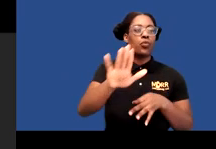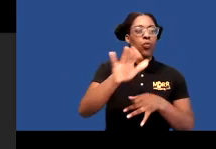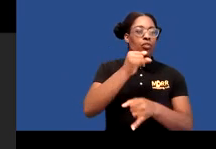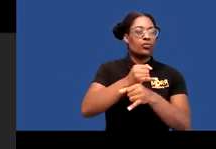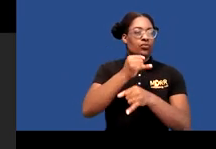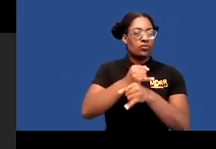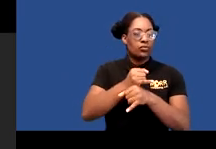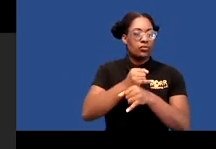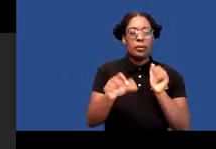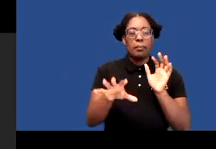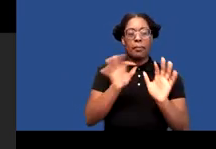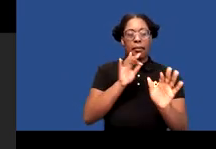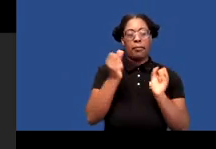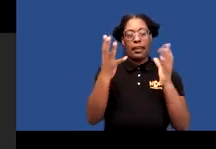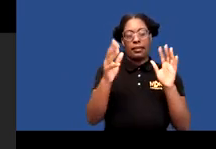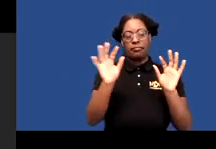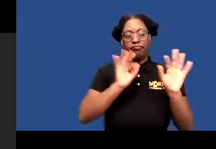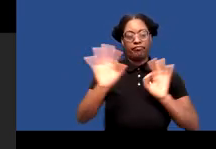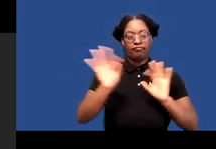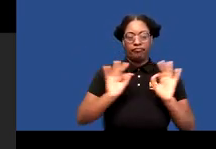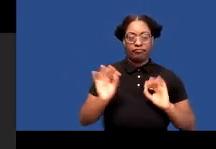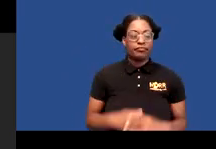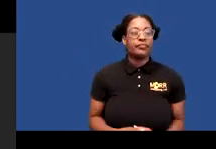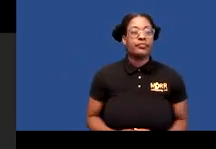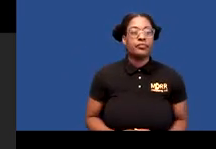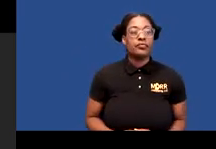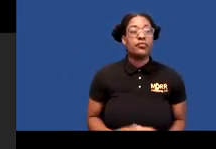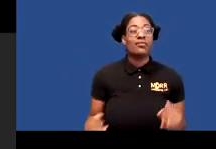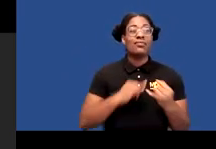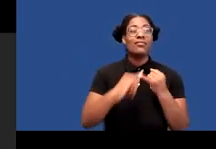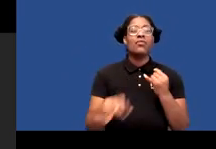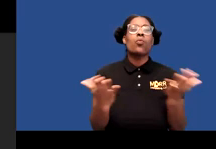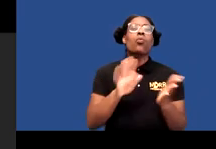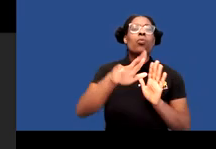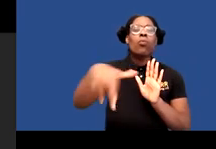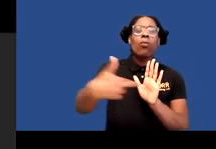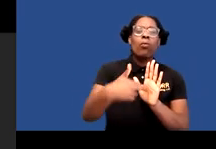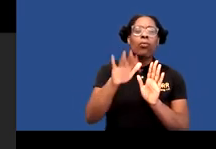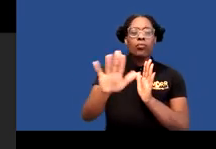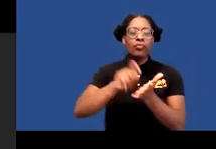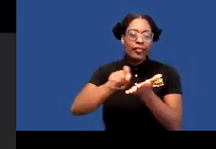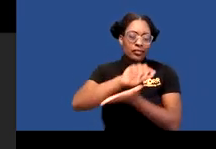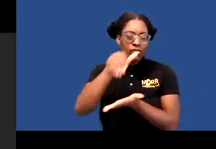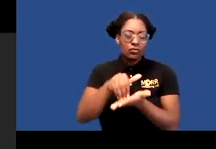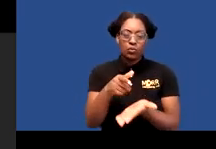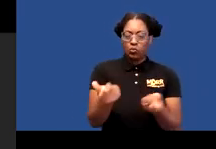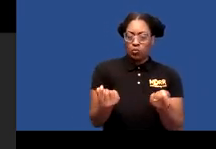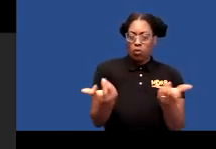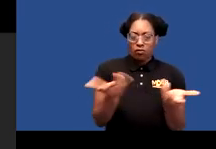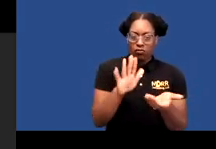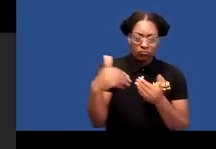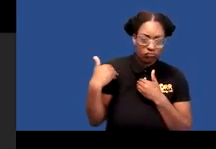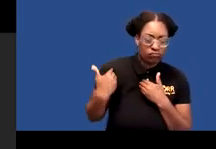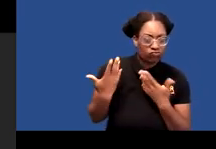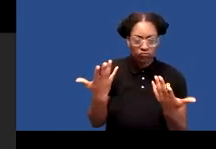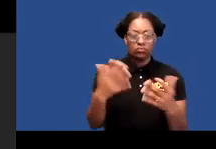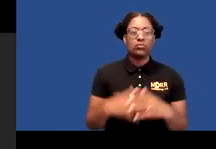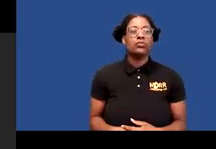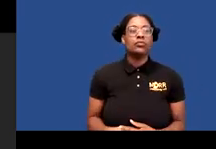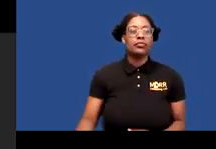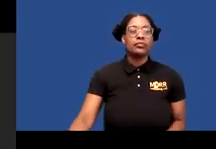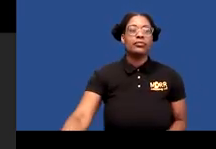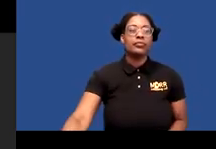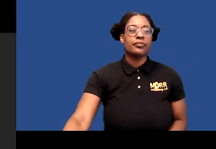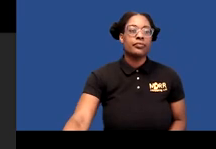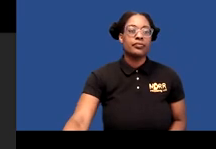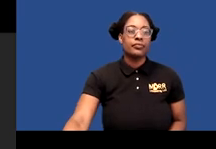6. And then let us know what your role is in your writing center.